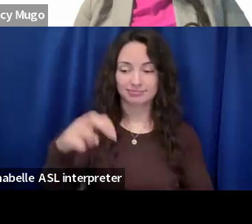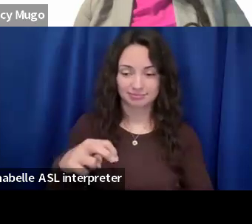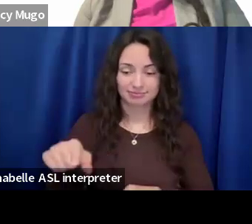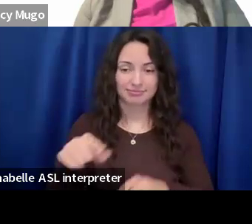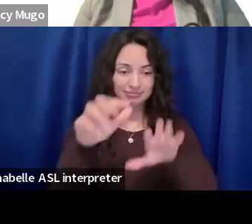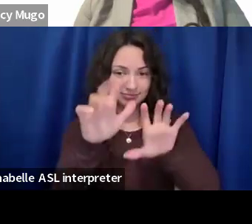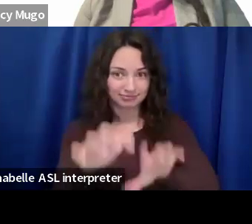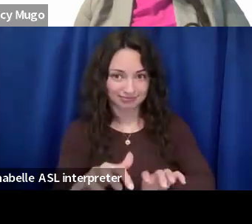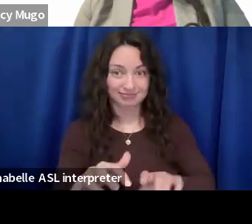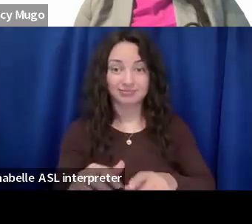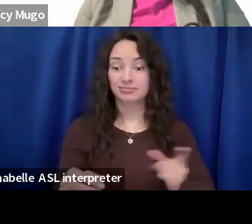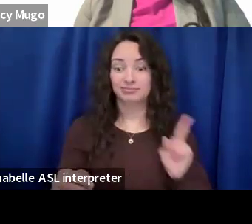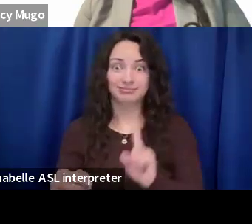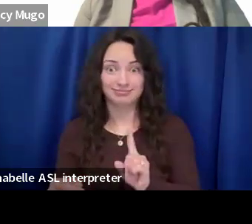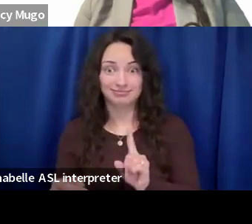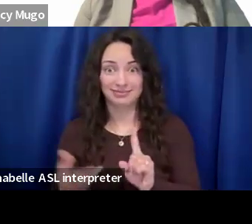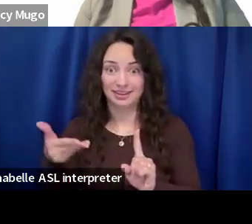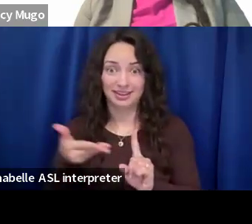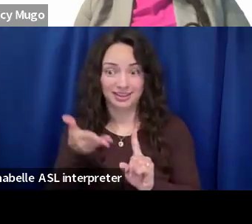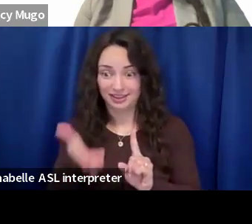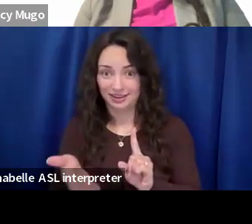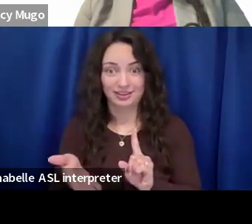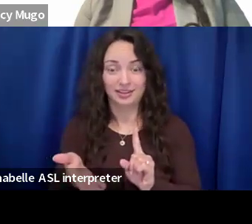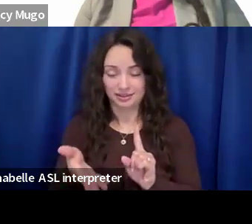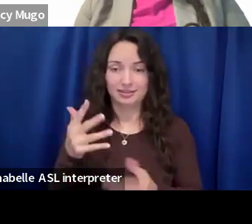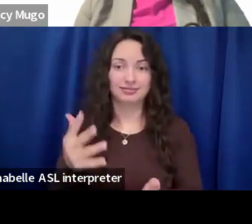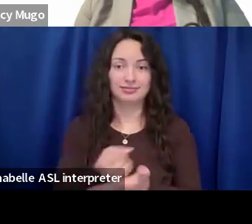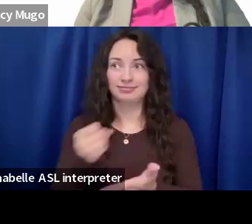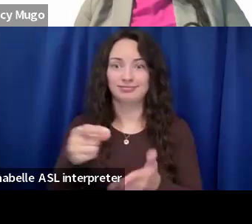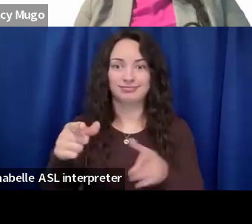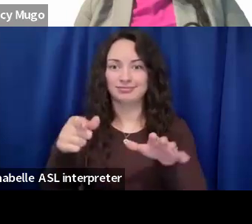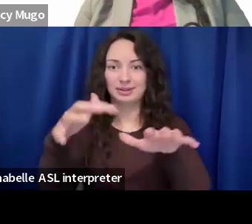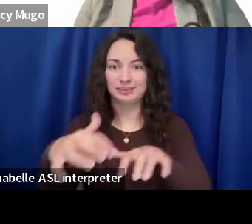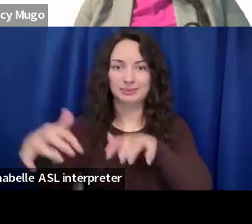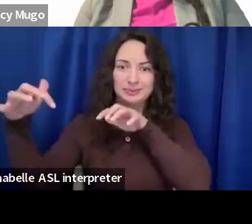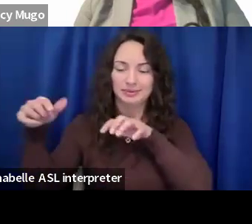them doing it right then and there so they can ask questions as soon as they hit issues.